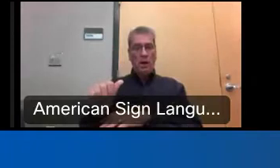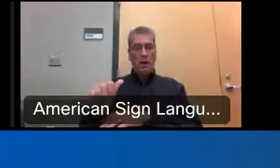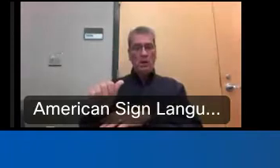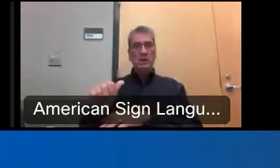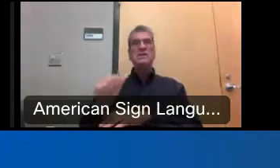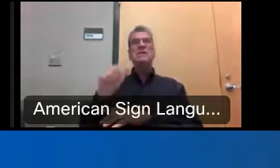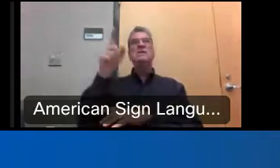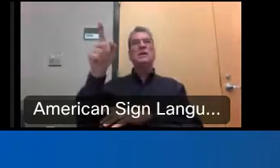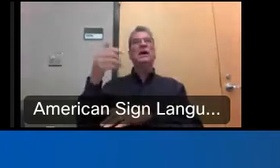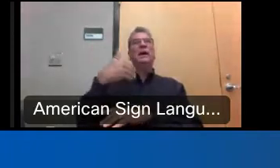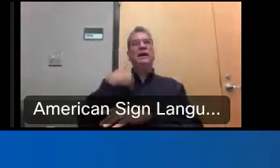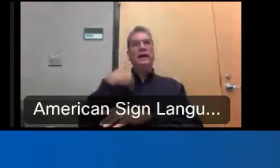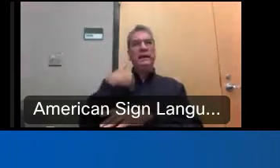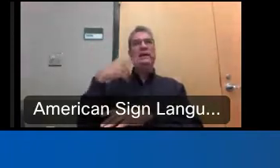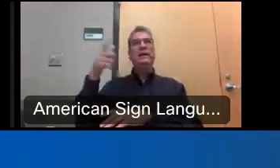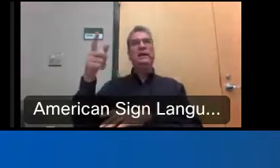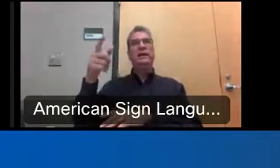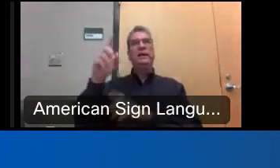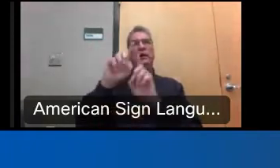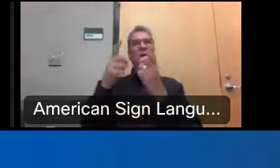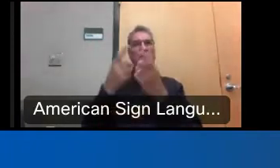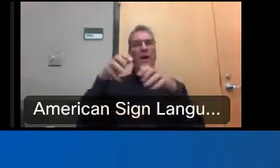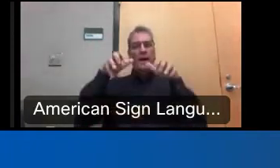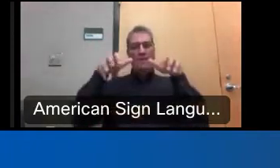in the populate Department of population, health,